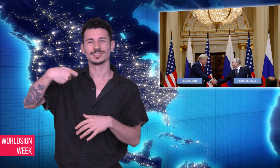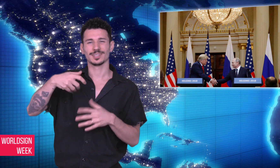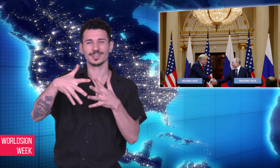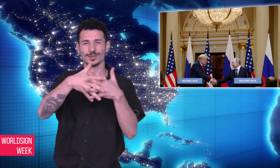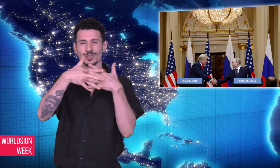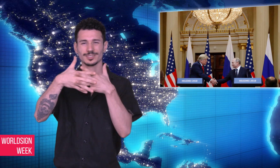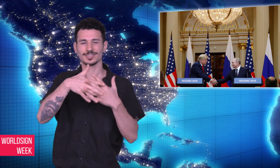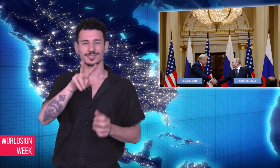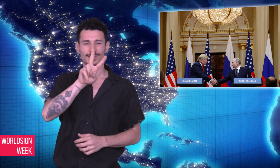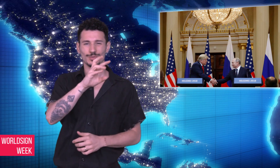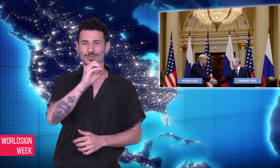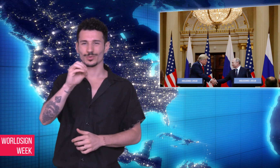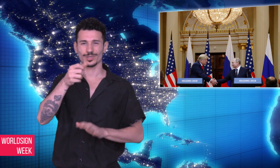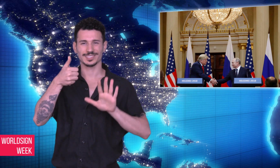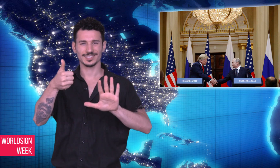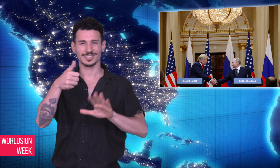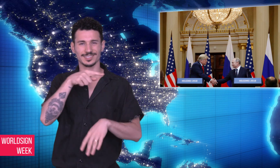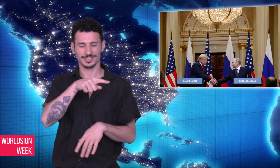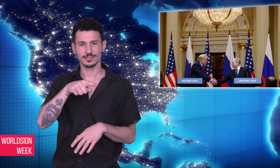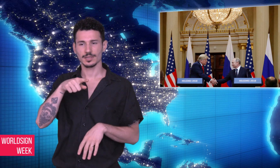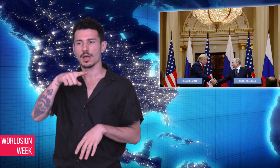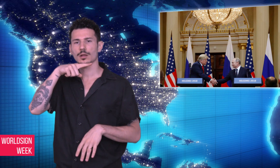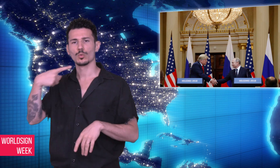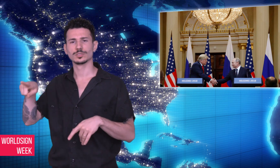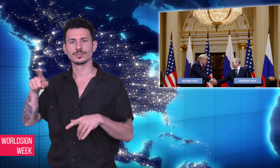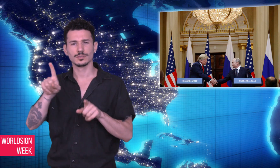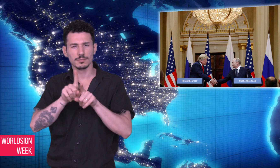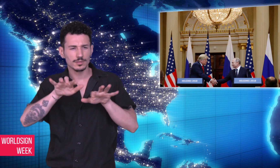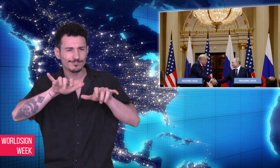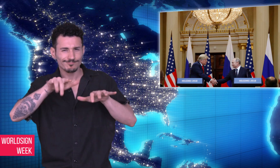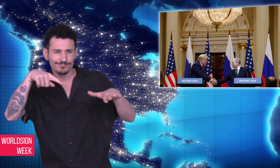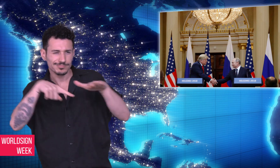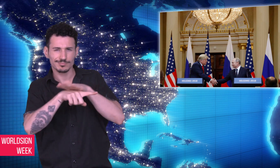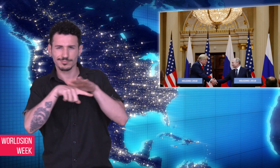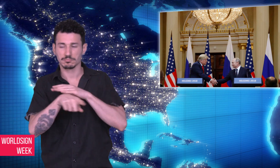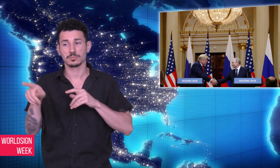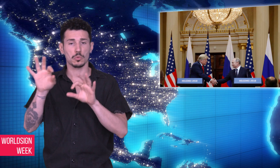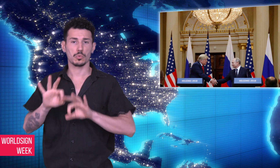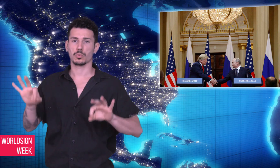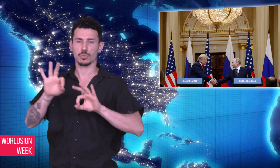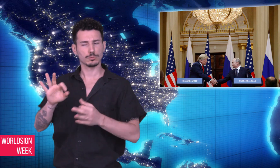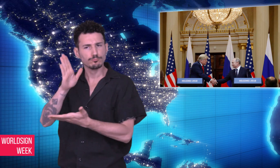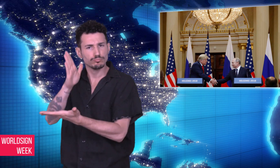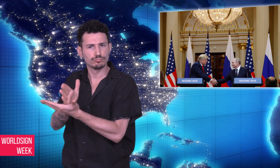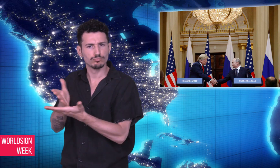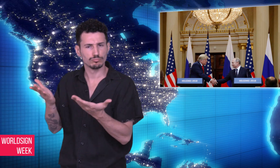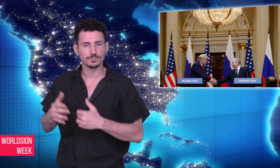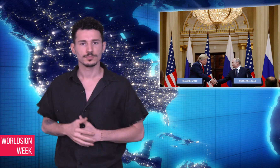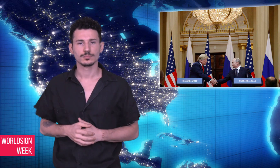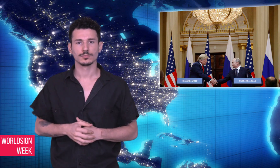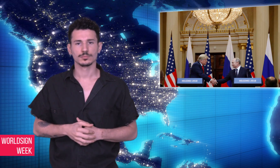Russian’s claim of not interfering in the 2016 U.S. presidential elections.